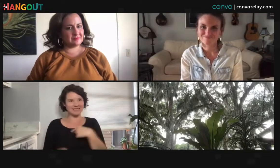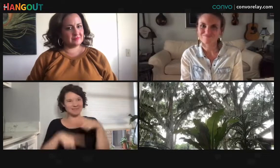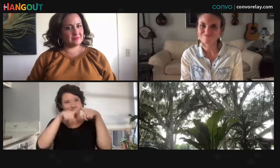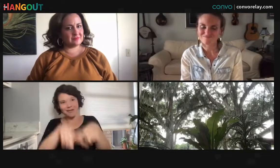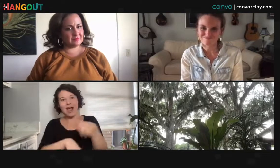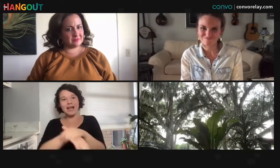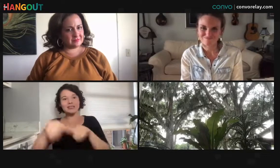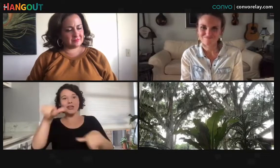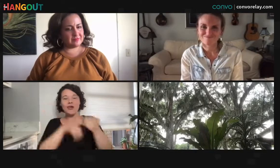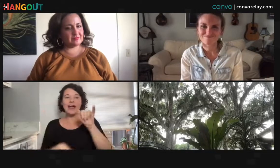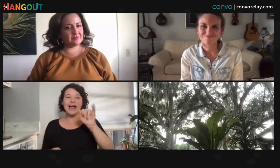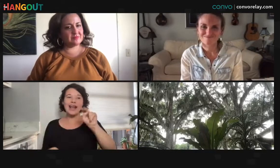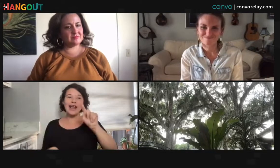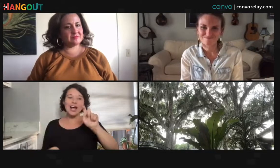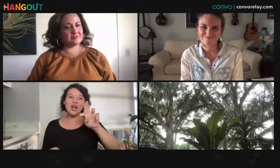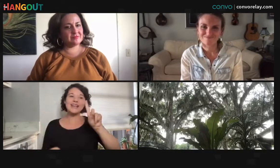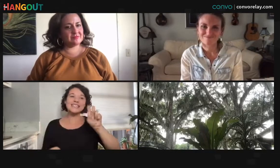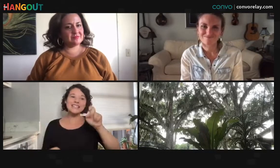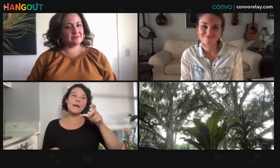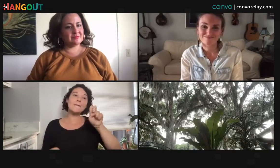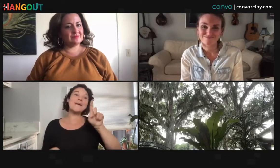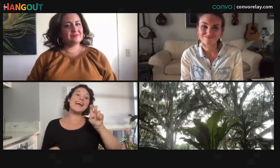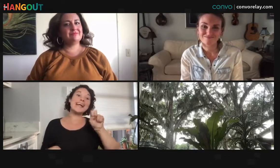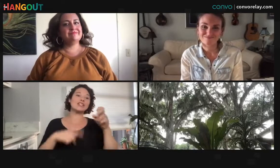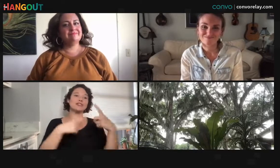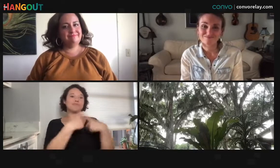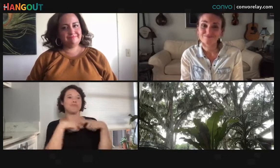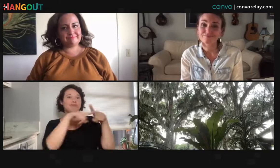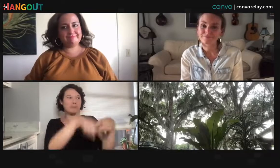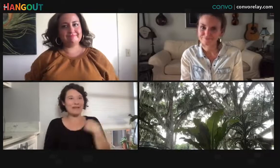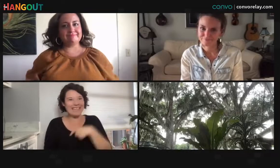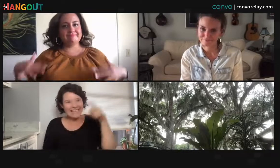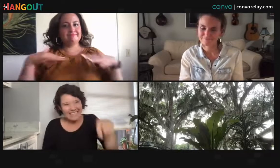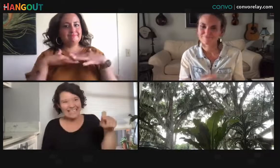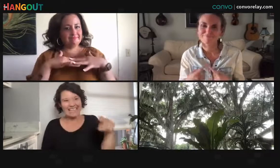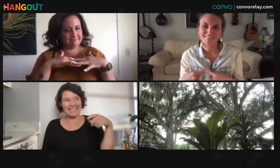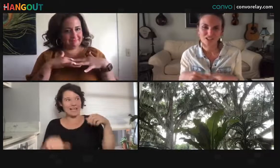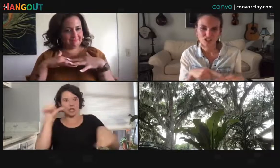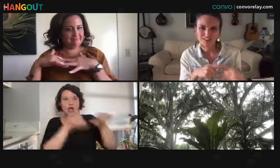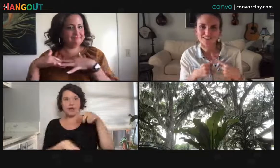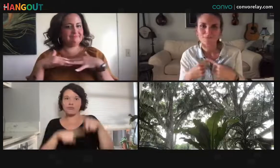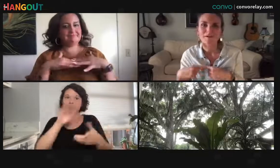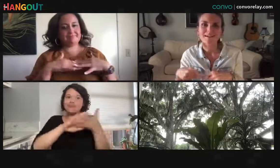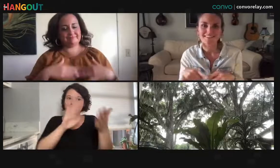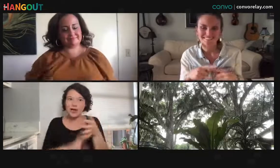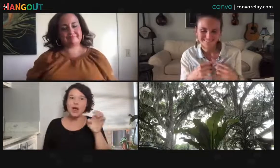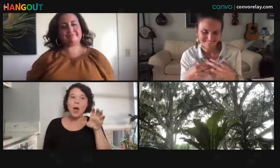biocentrism indicates that we rely upon one another we are interdependent with other species